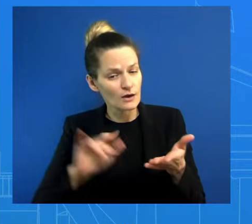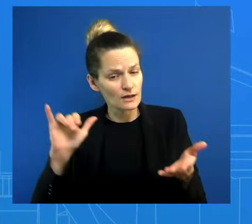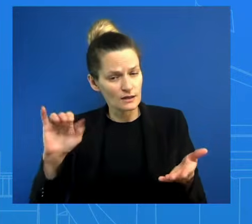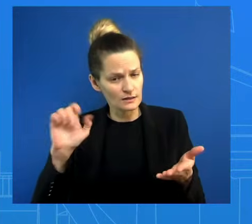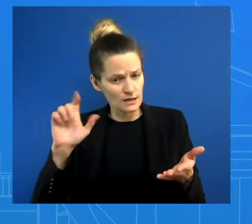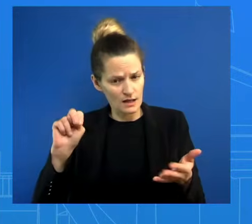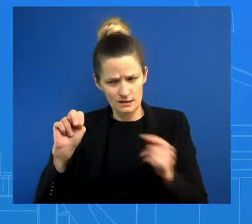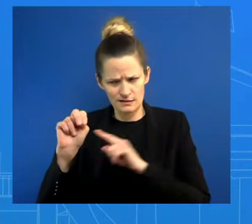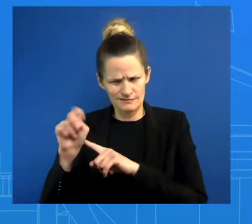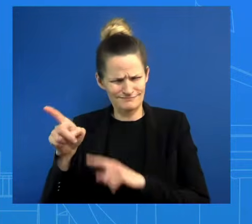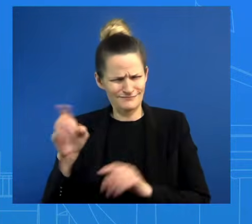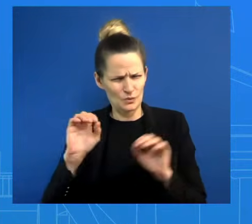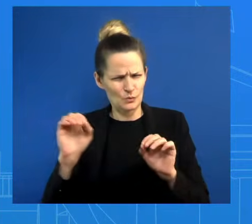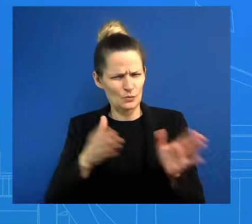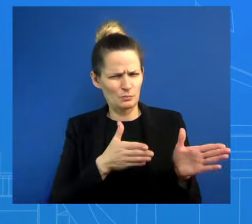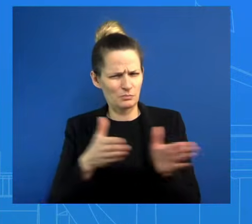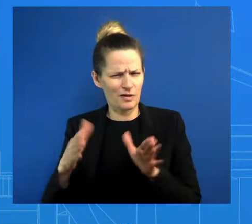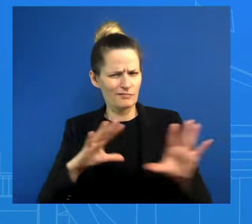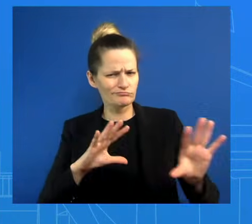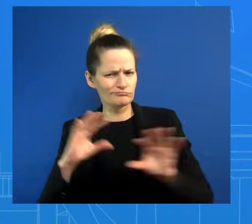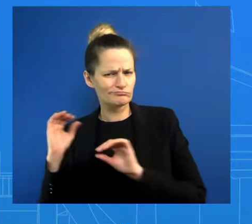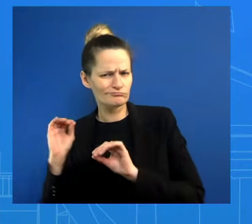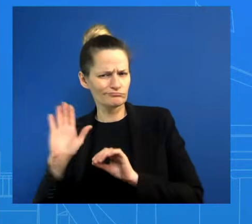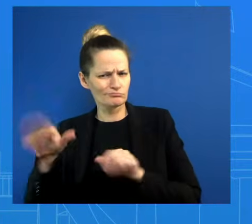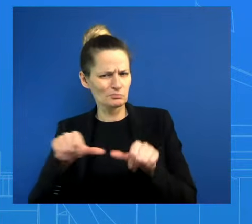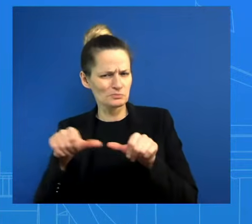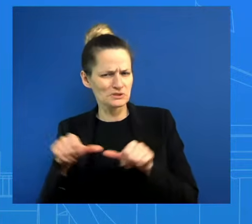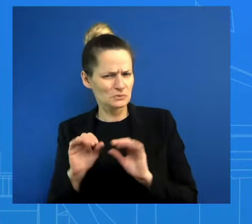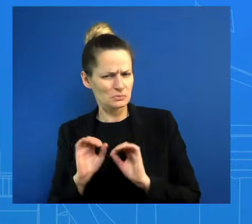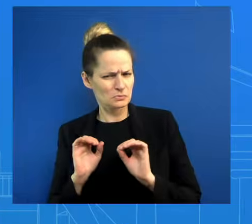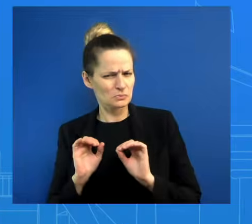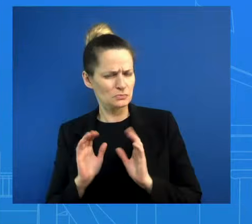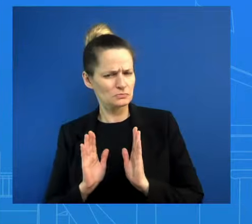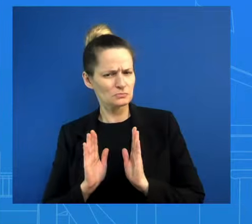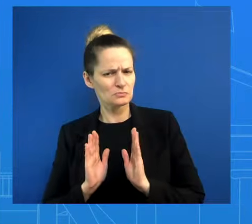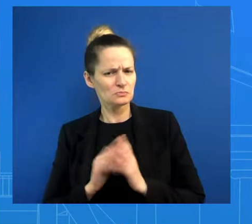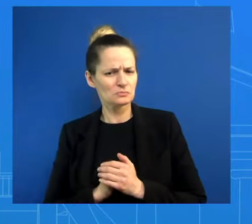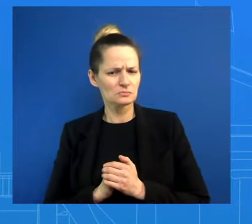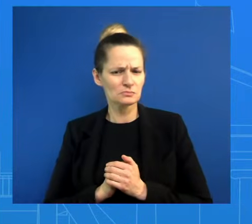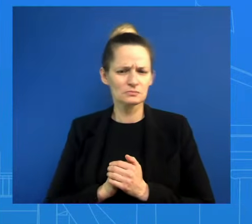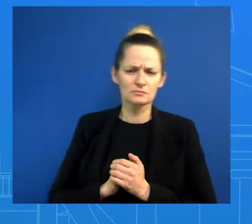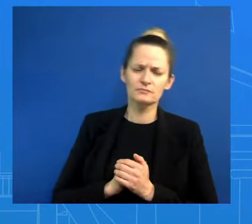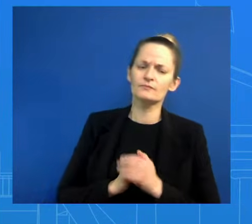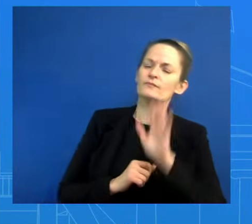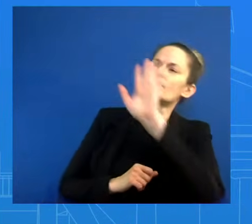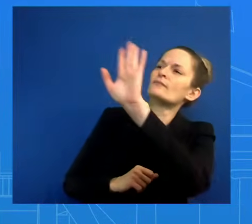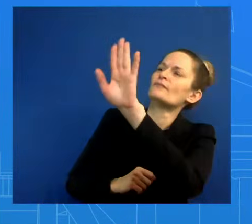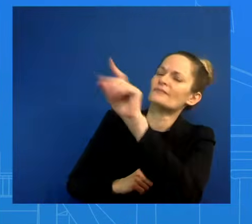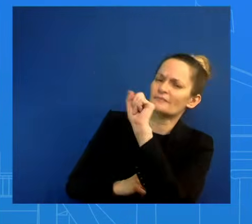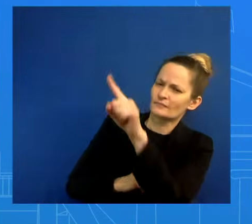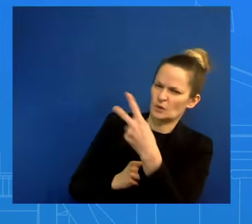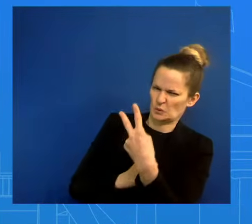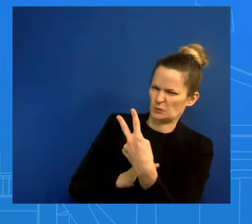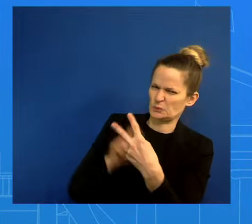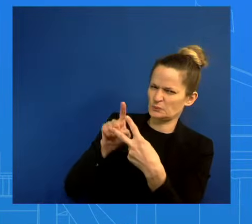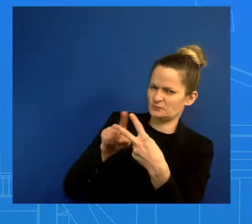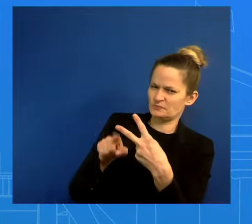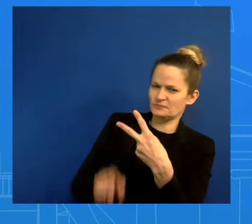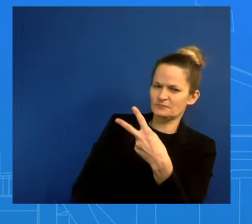I'm going to go -- go ahead. The Press: Merci, Karine. Two -- I have two questions. The first one is on -- >> Ms. Jean-Pierre: At first, I thought you were going to talk to me in French. The Press: I was going -- Ms. Jean-Pierre: I was going to be like,